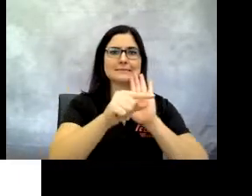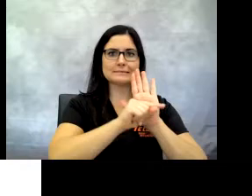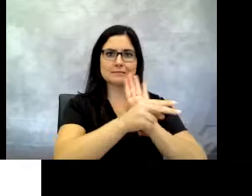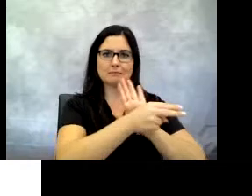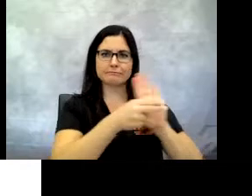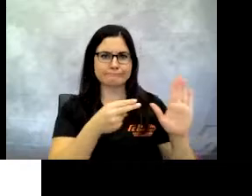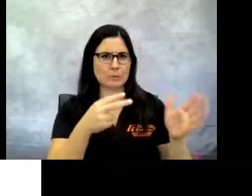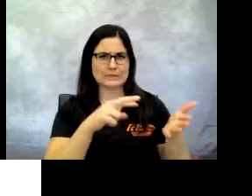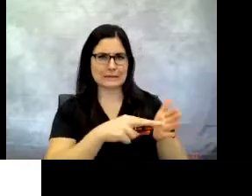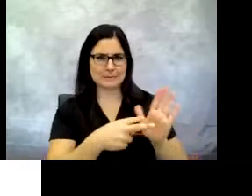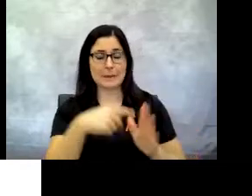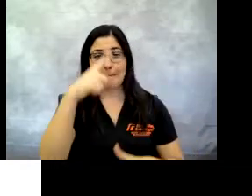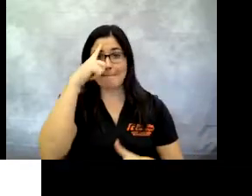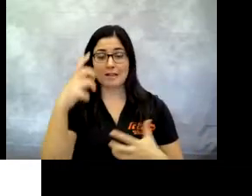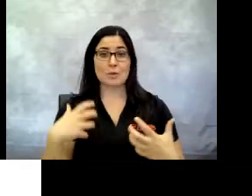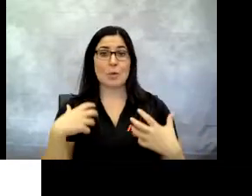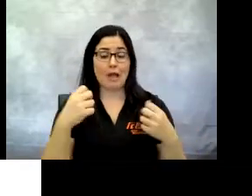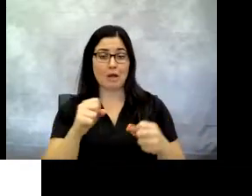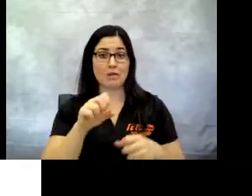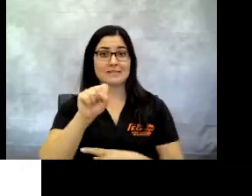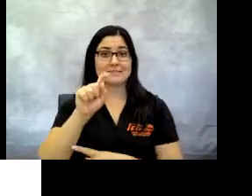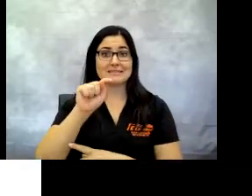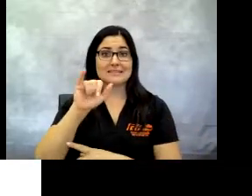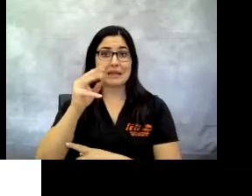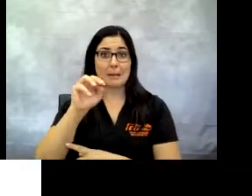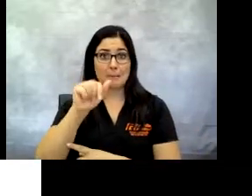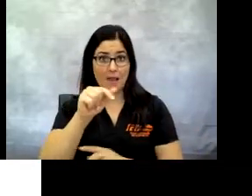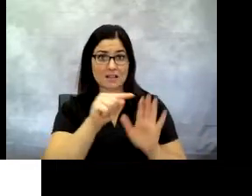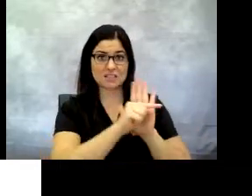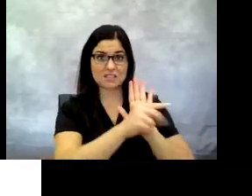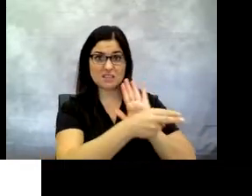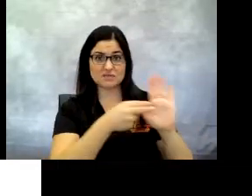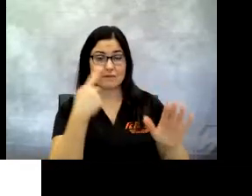It's a negative evaluation of those with mental illness or of mental health treatment.